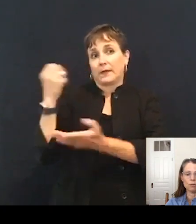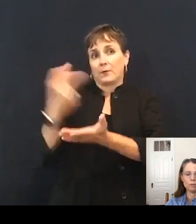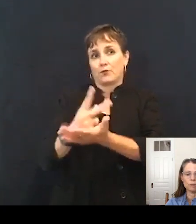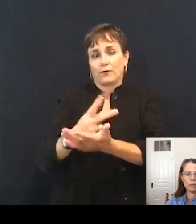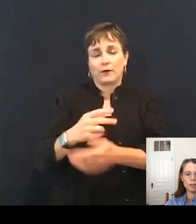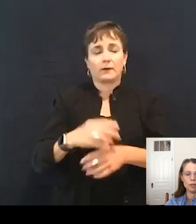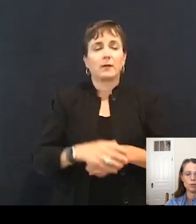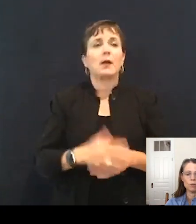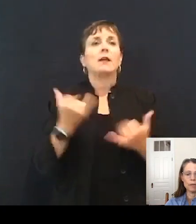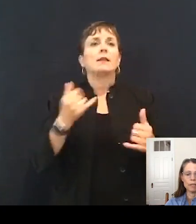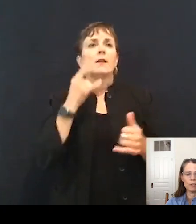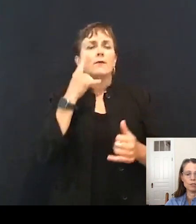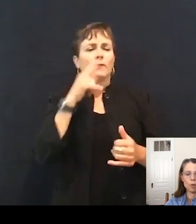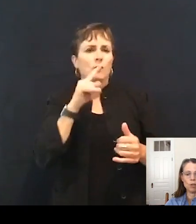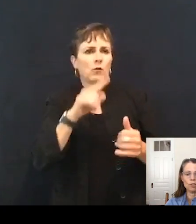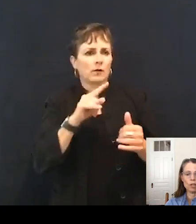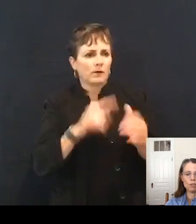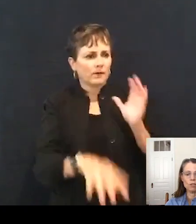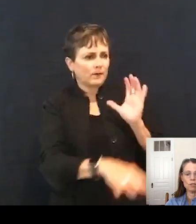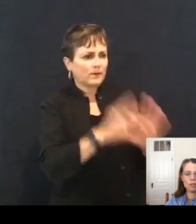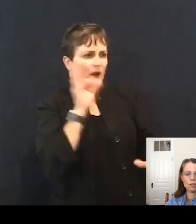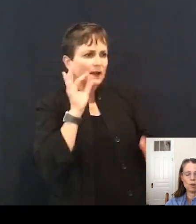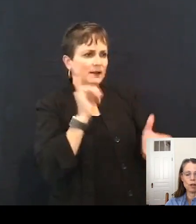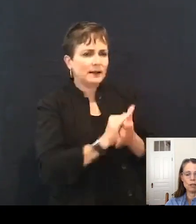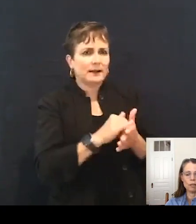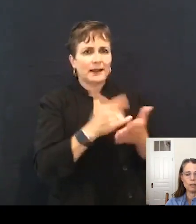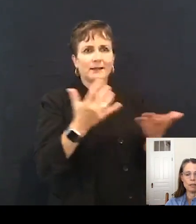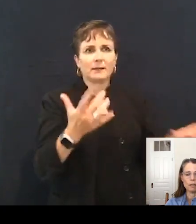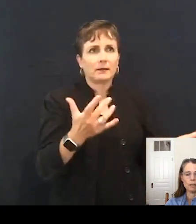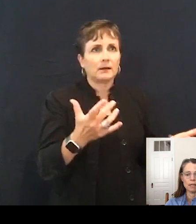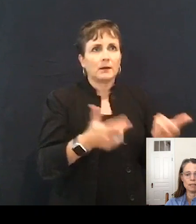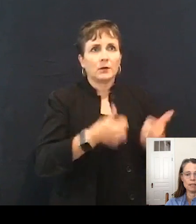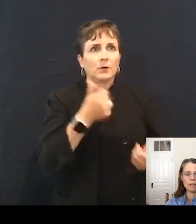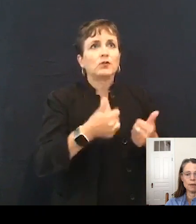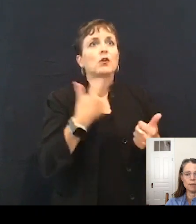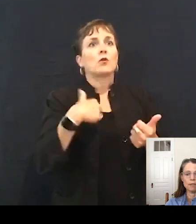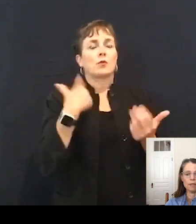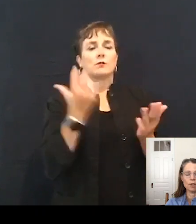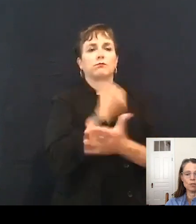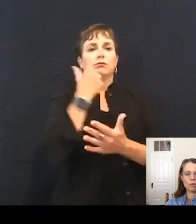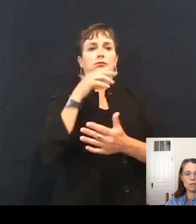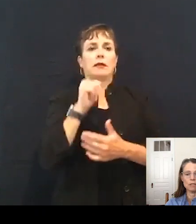We're making small changes to the drug. Testing them in the USH1C mice and